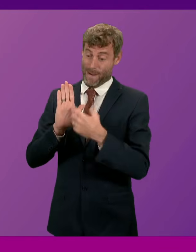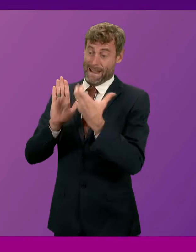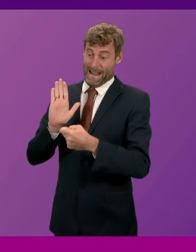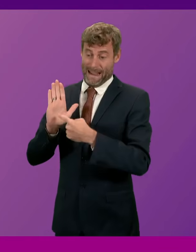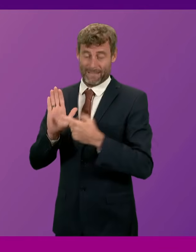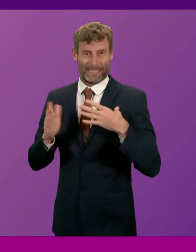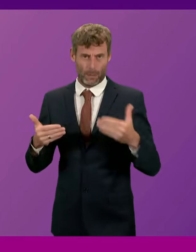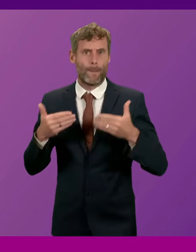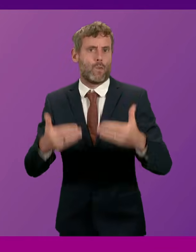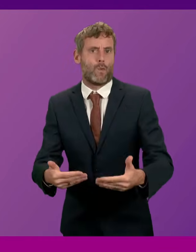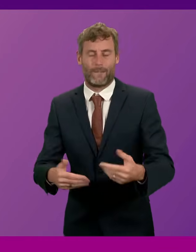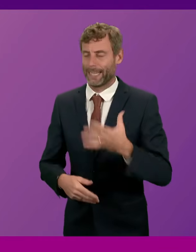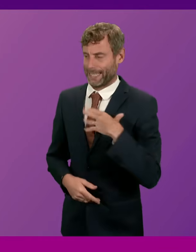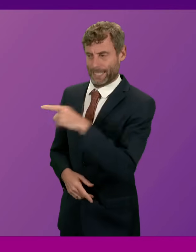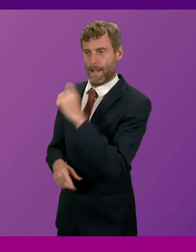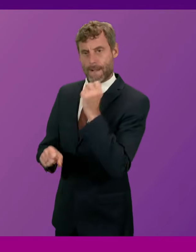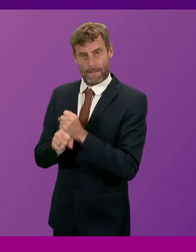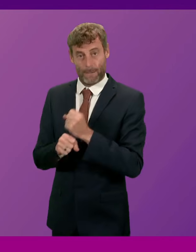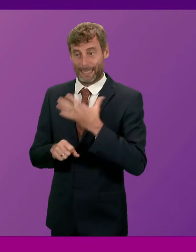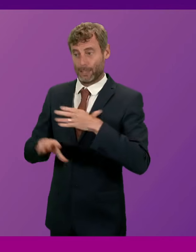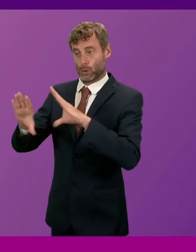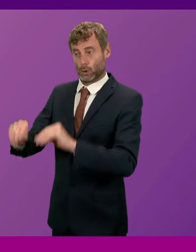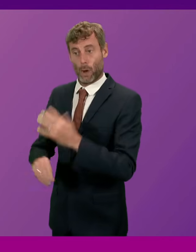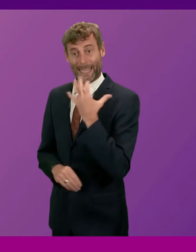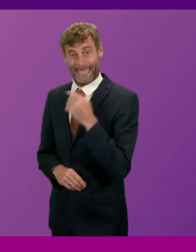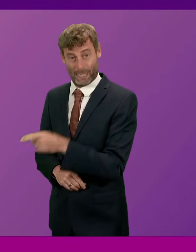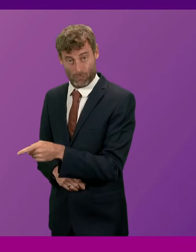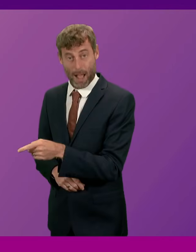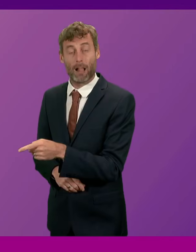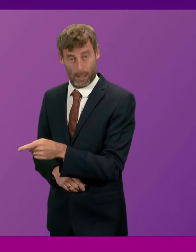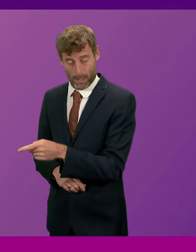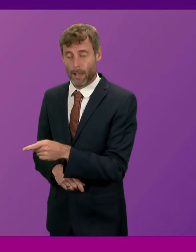Government can do is to take the same actions against Israel that it already has taken against